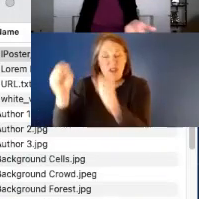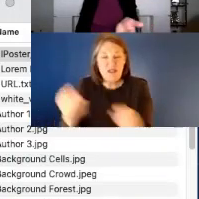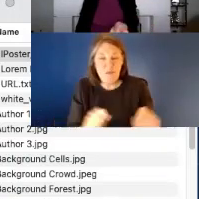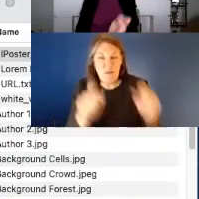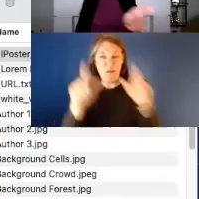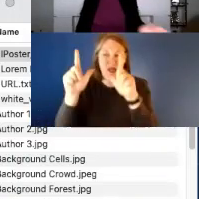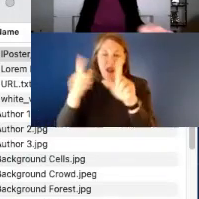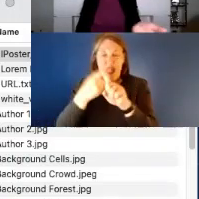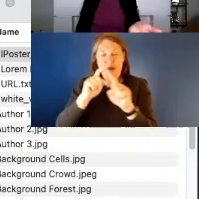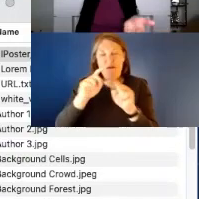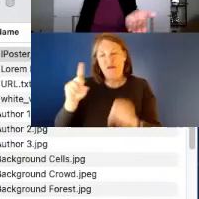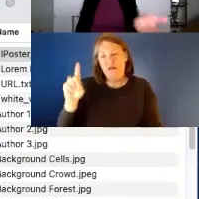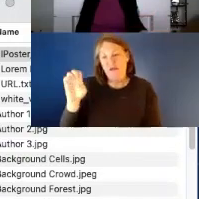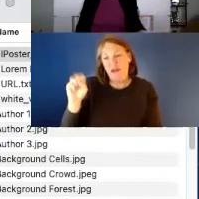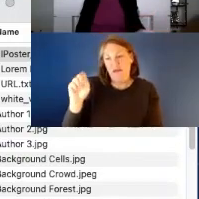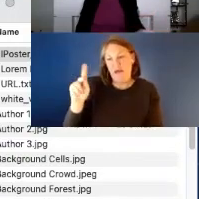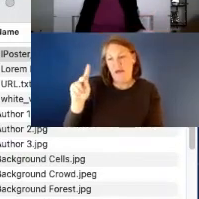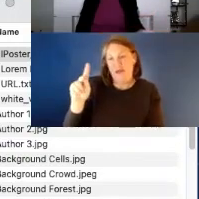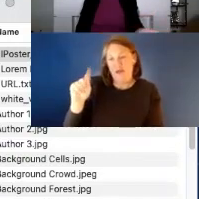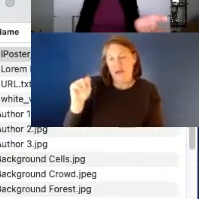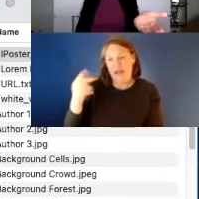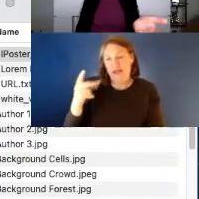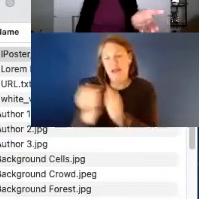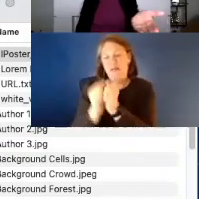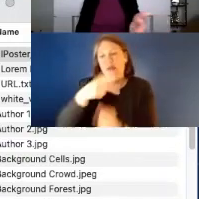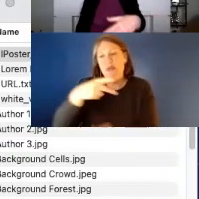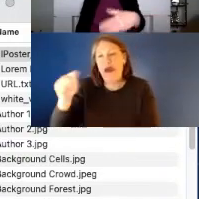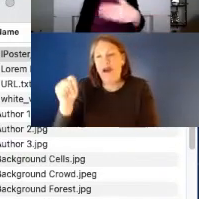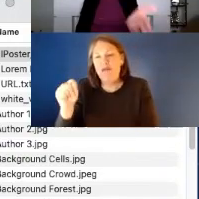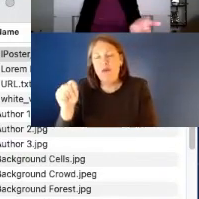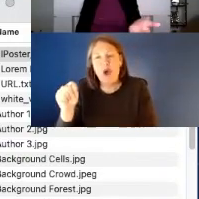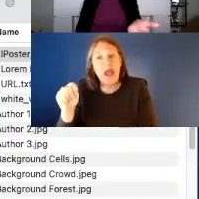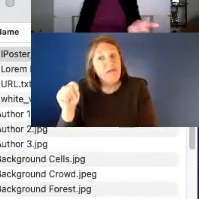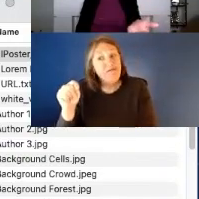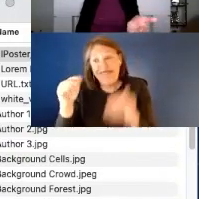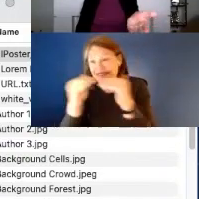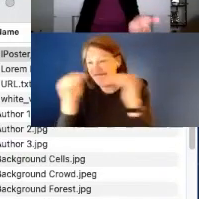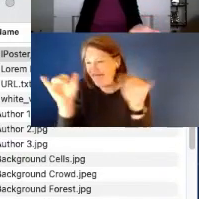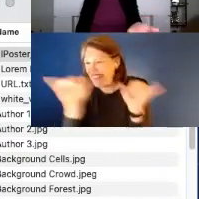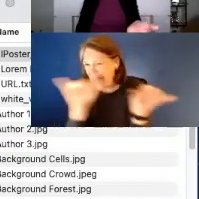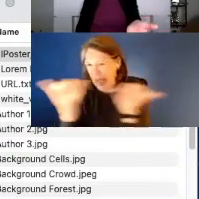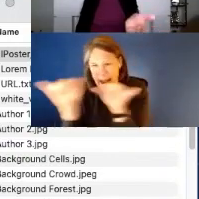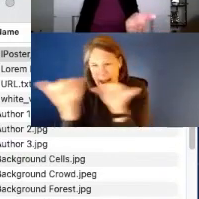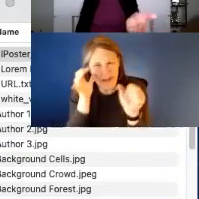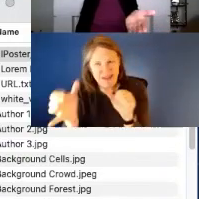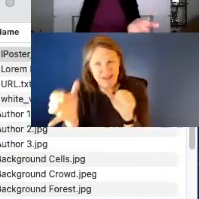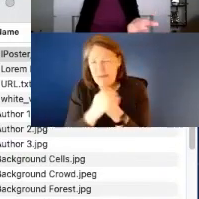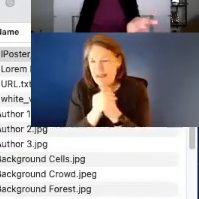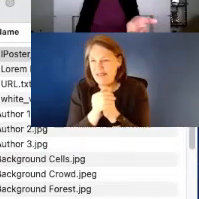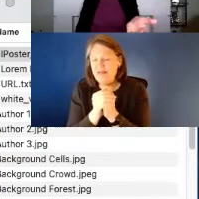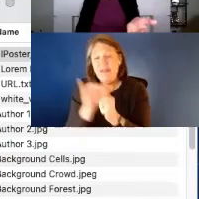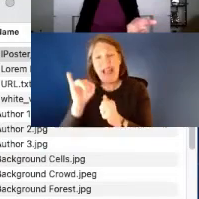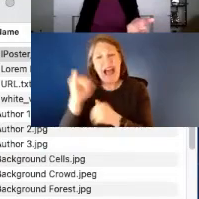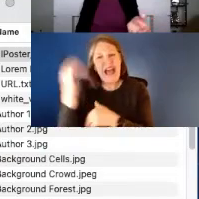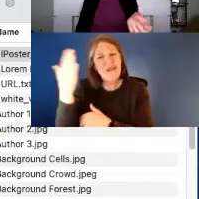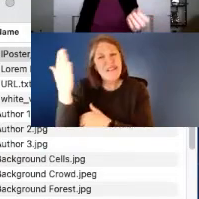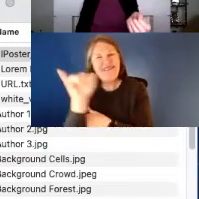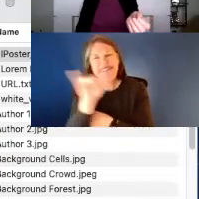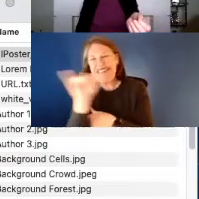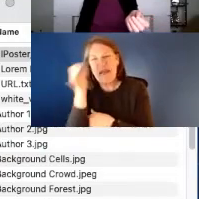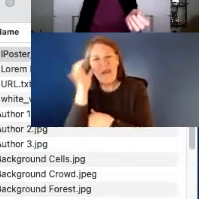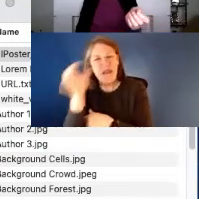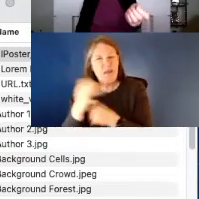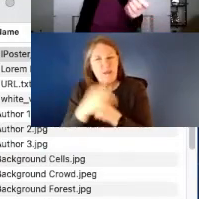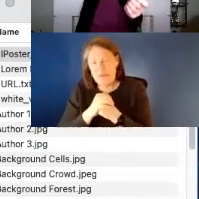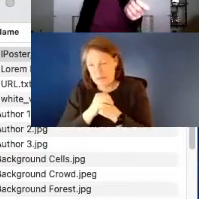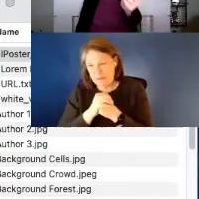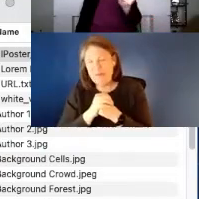your desktop with the PowerPoint. It is equivalent 07:28:55 in iPresentation if you go into the